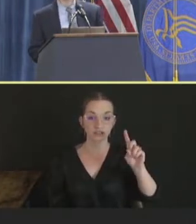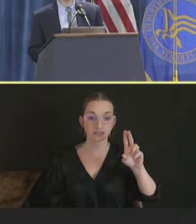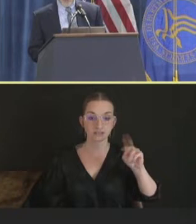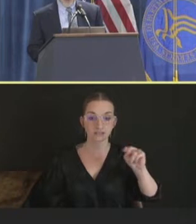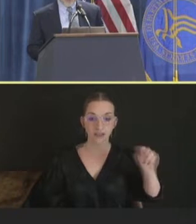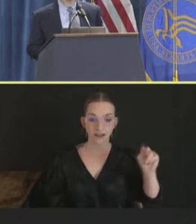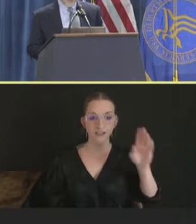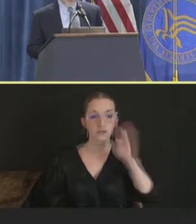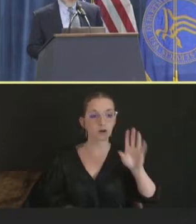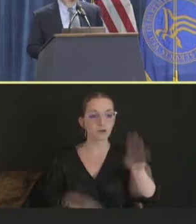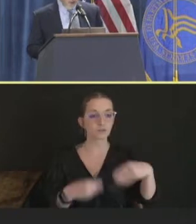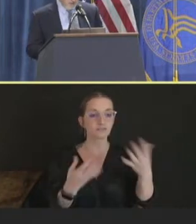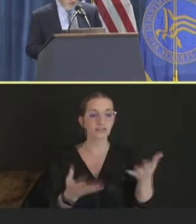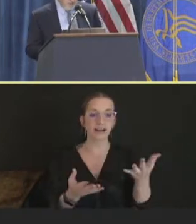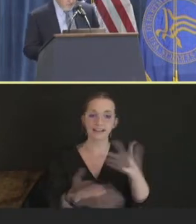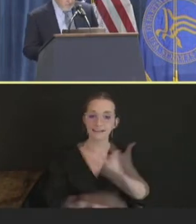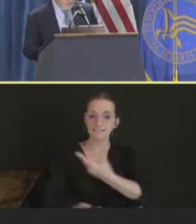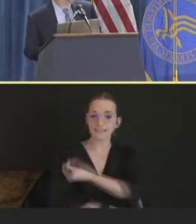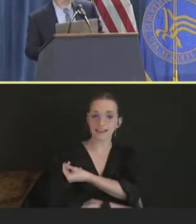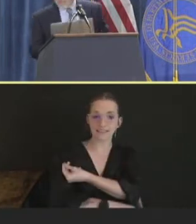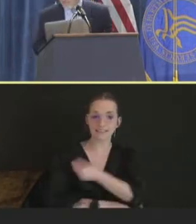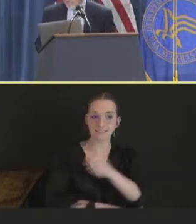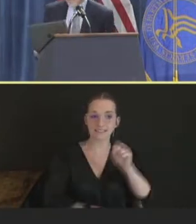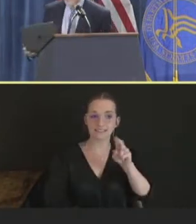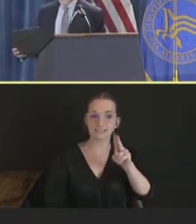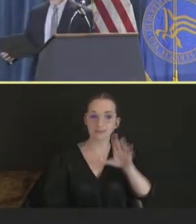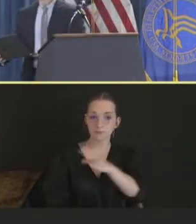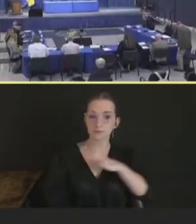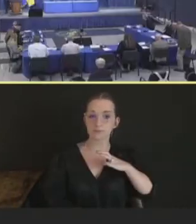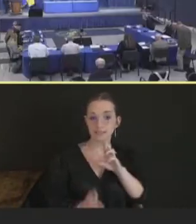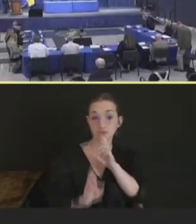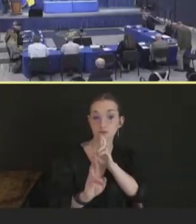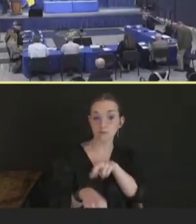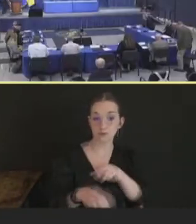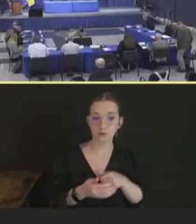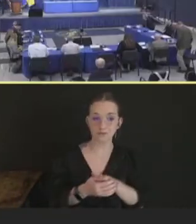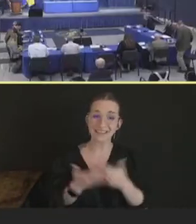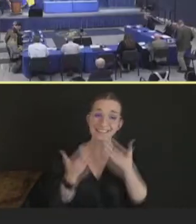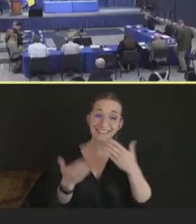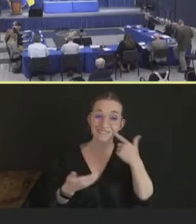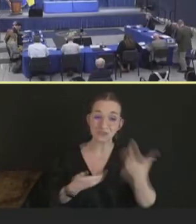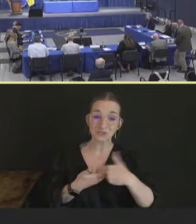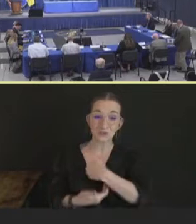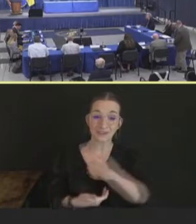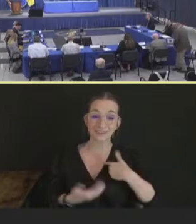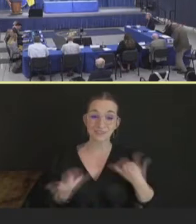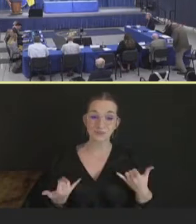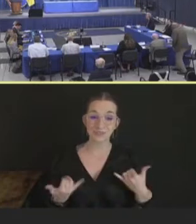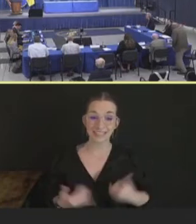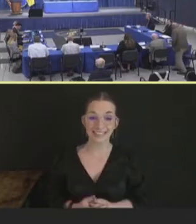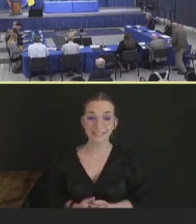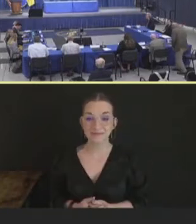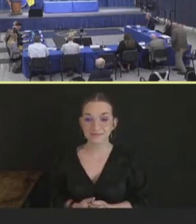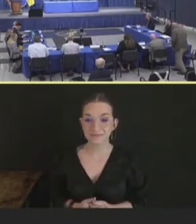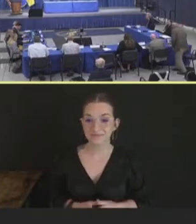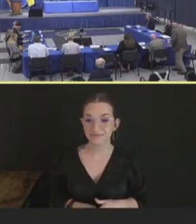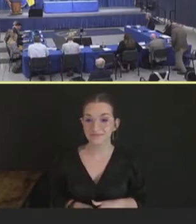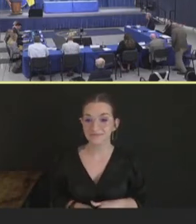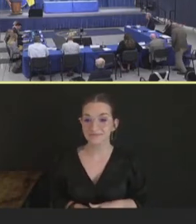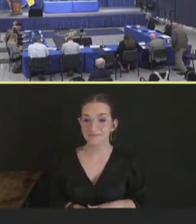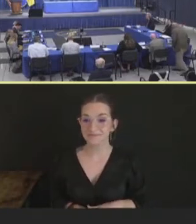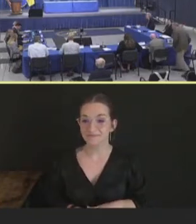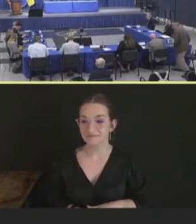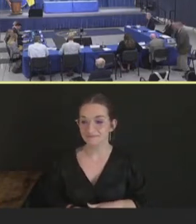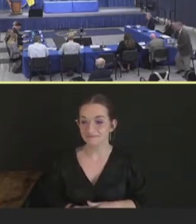Thank you all for joining us for NVAC today.